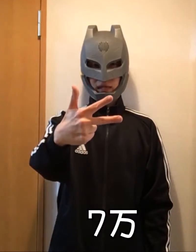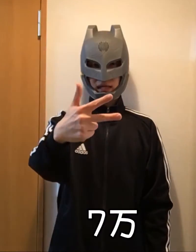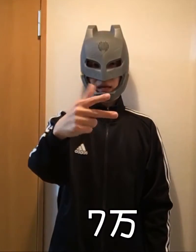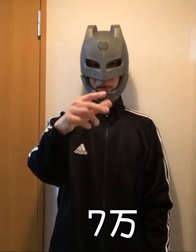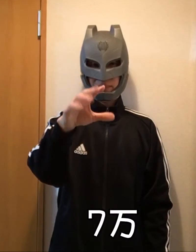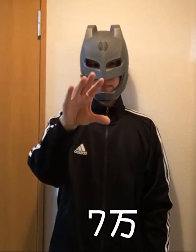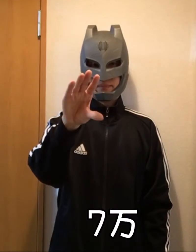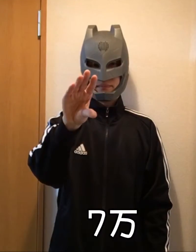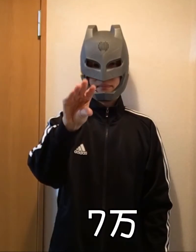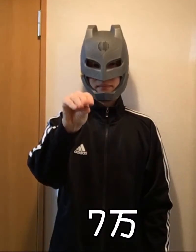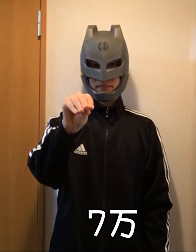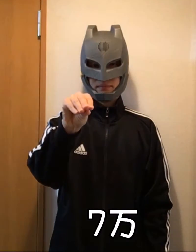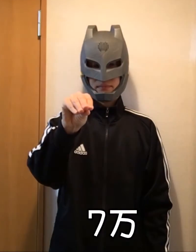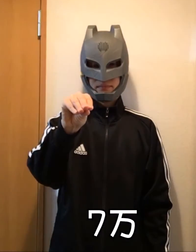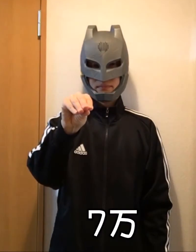70,000